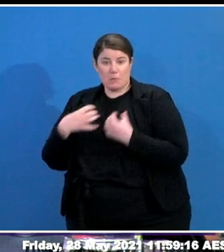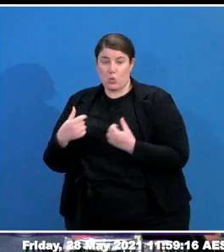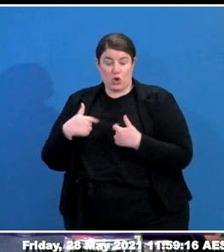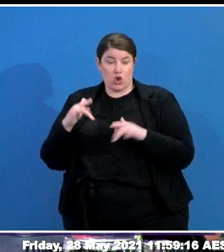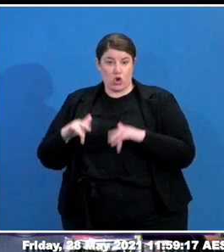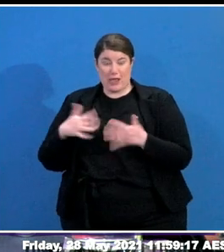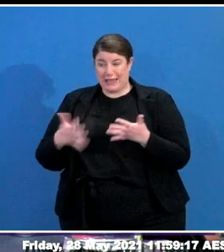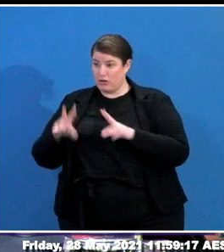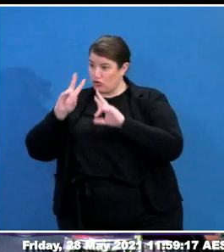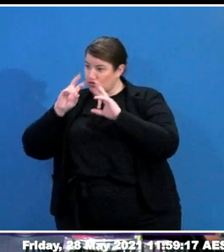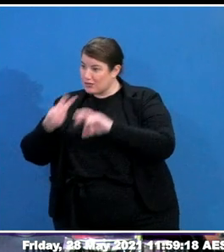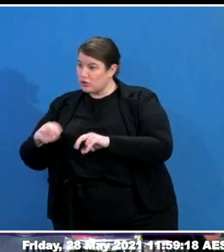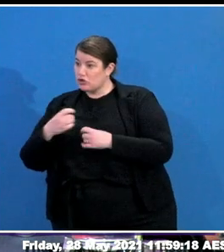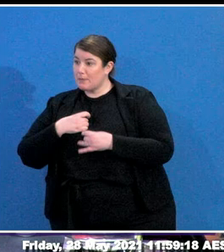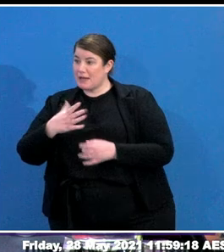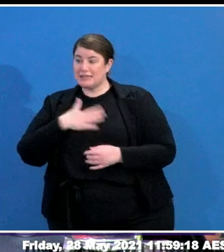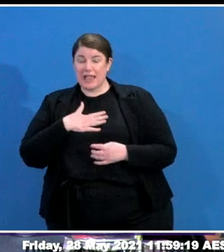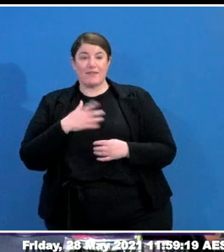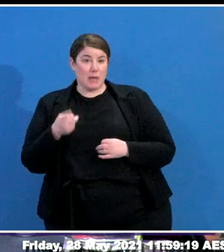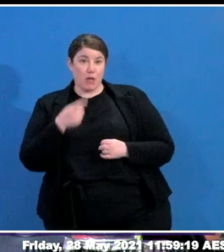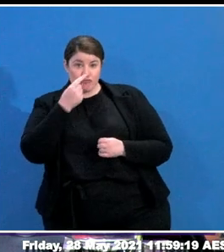research myself but that is something that could be looked at.